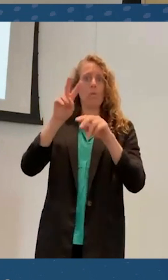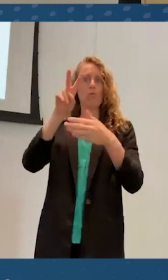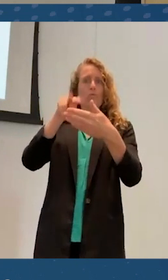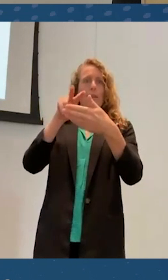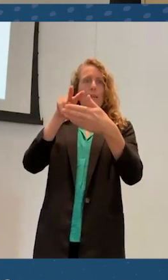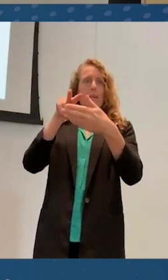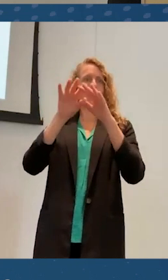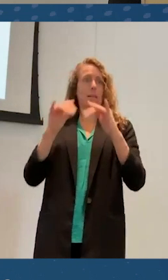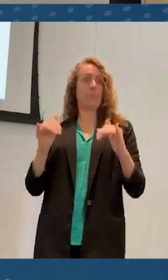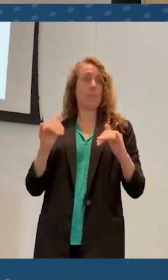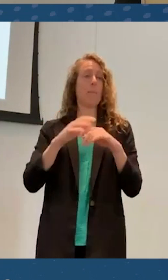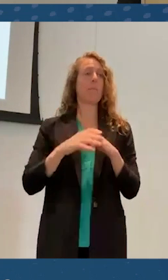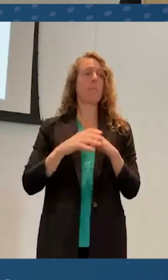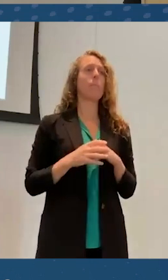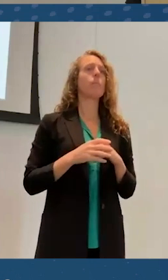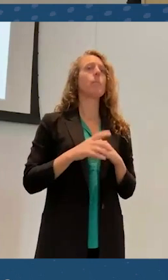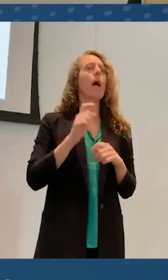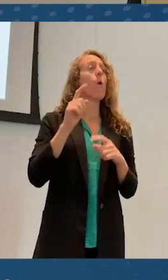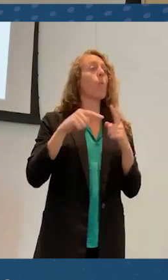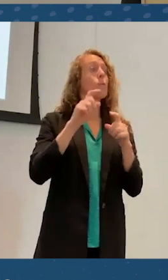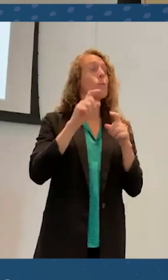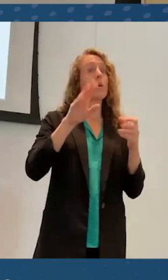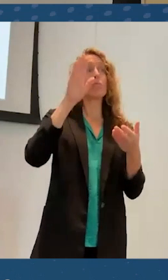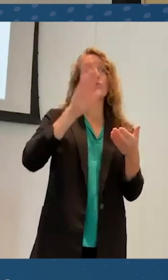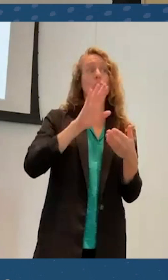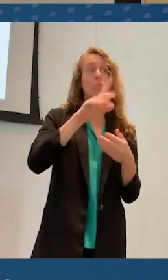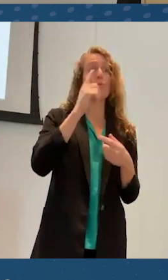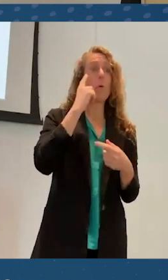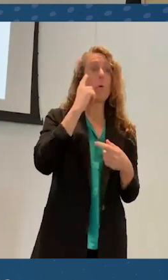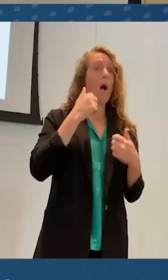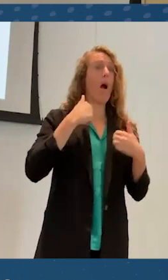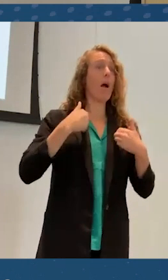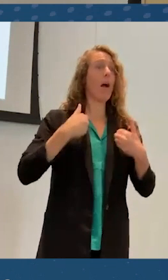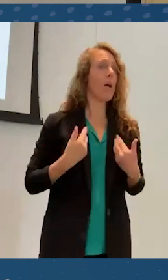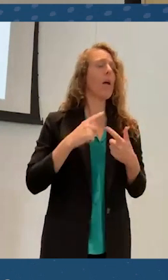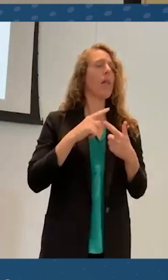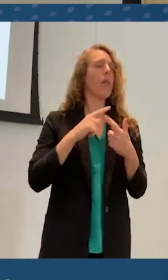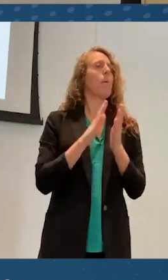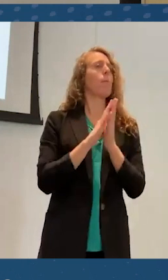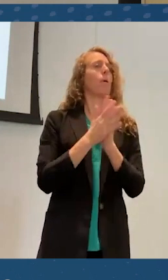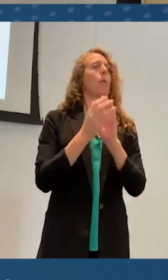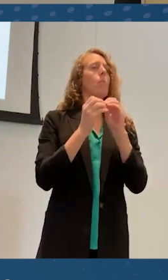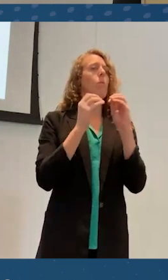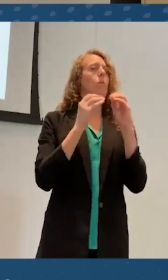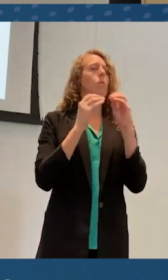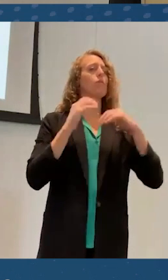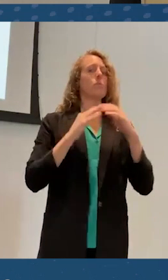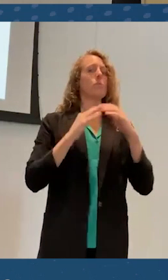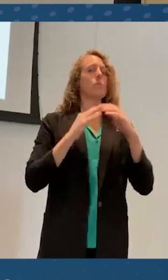a great way to make your experience more comfortable. We also chose to position our subtitles above the characters'